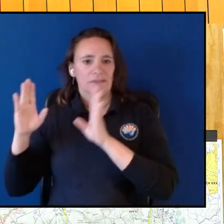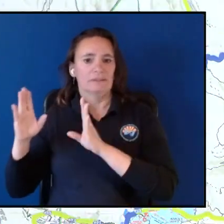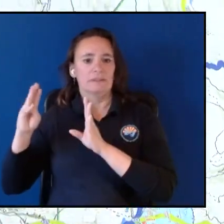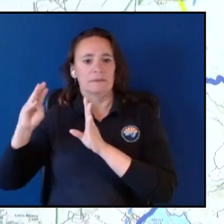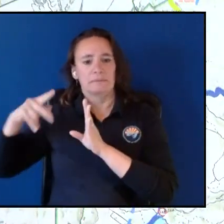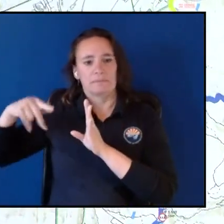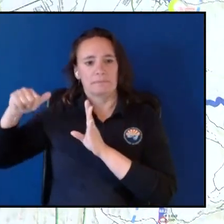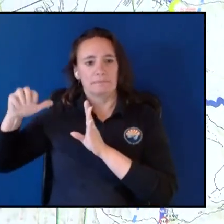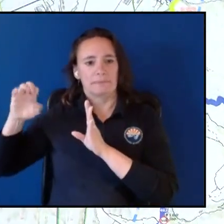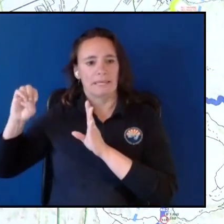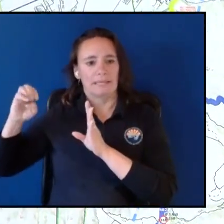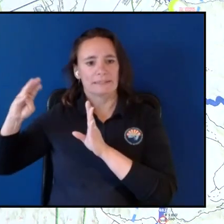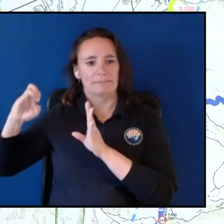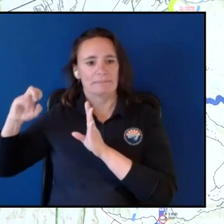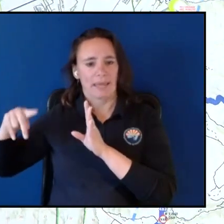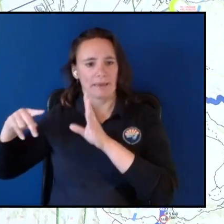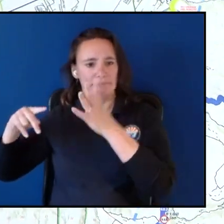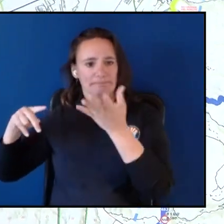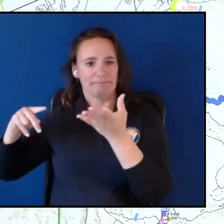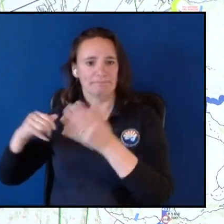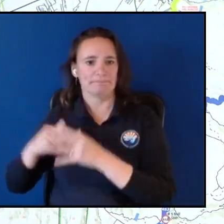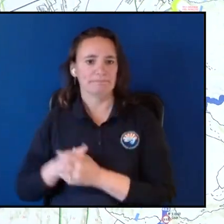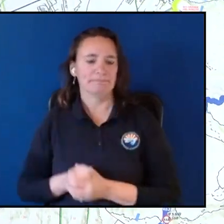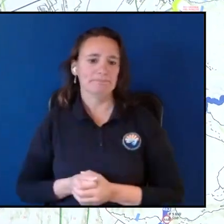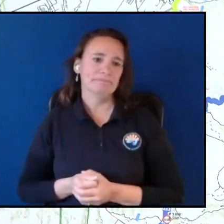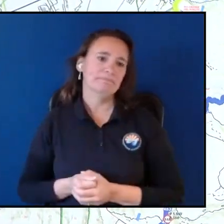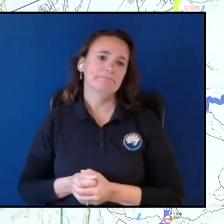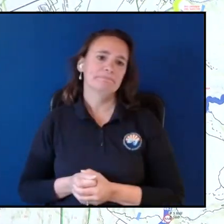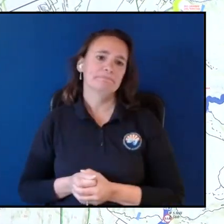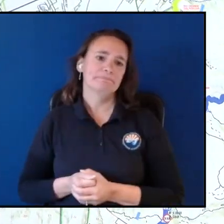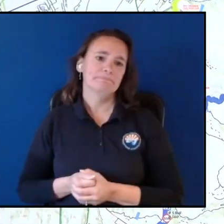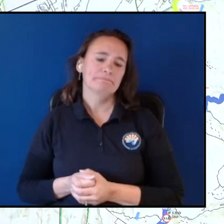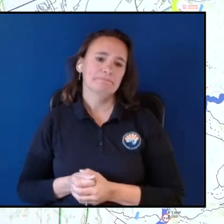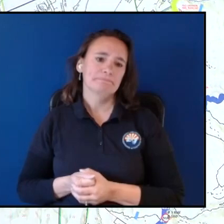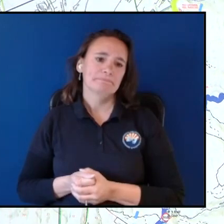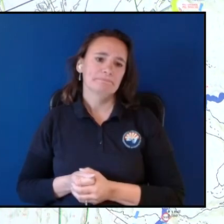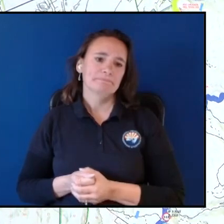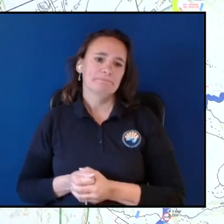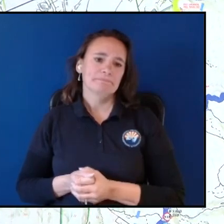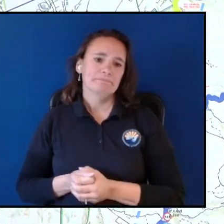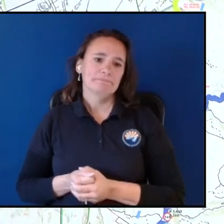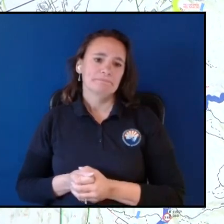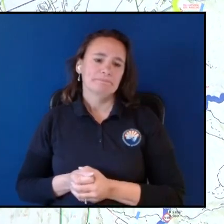the lines are going in around here. So starting at Martinez Pond,